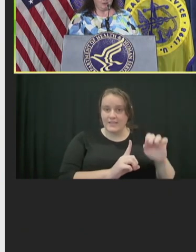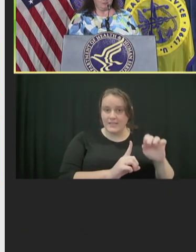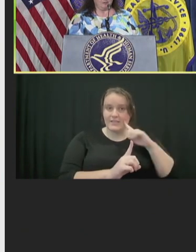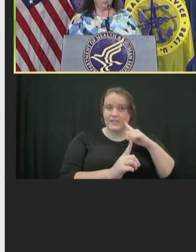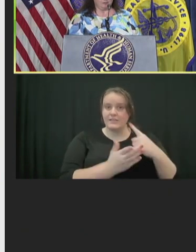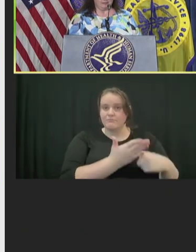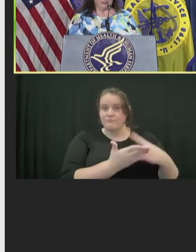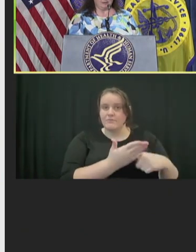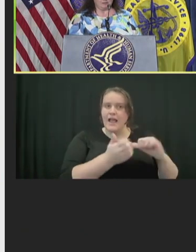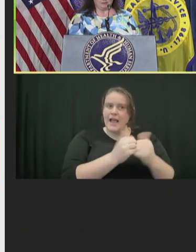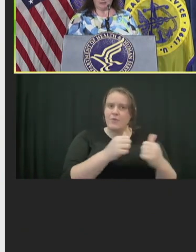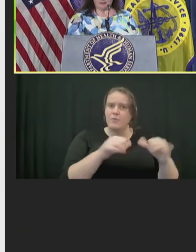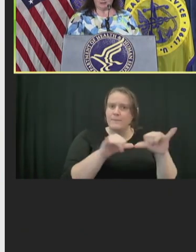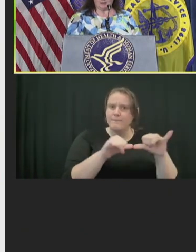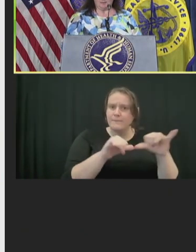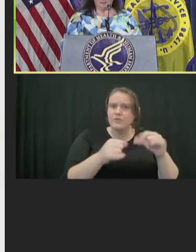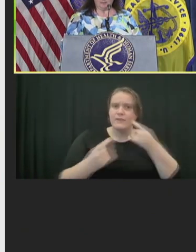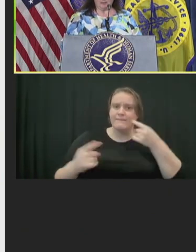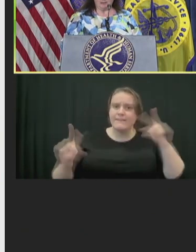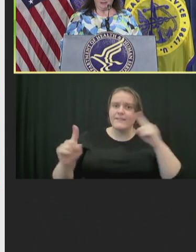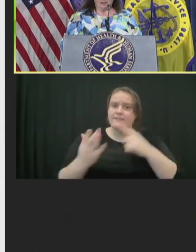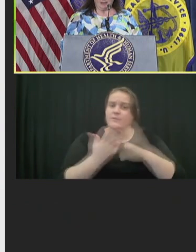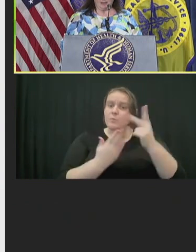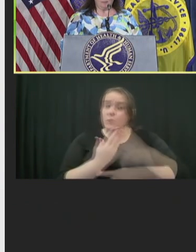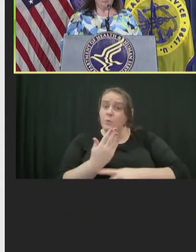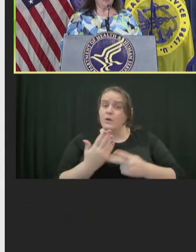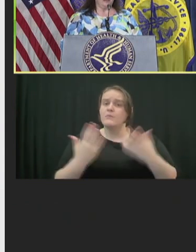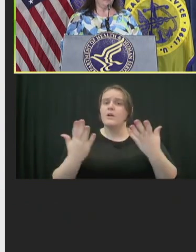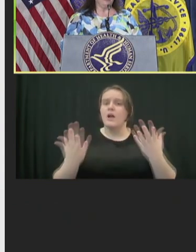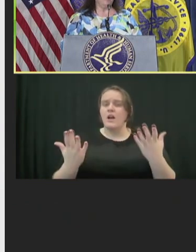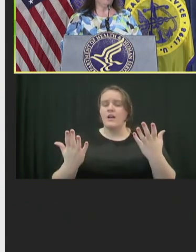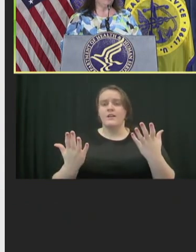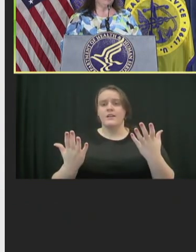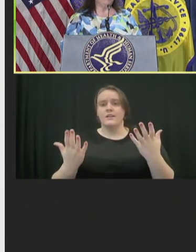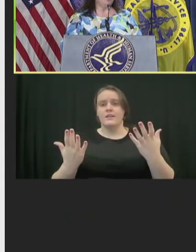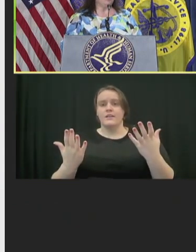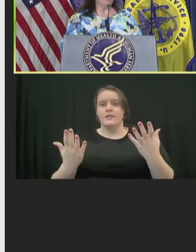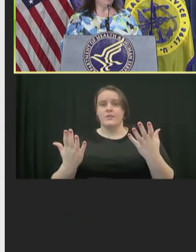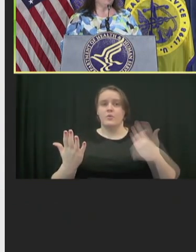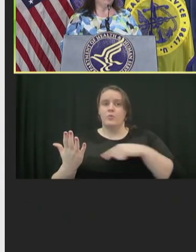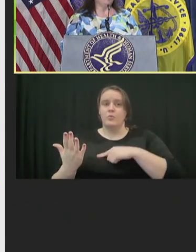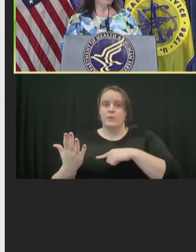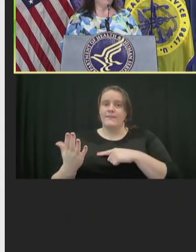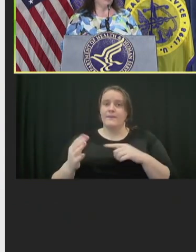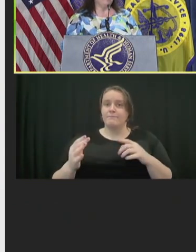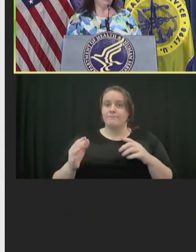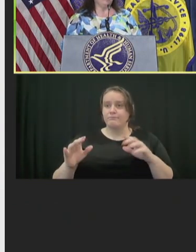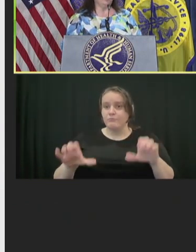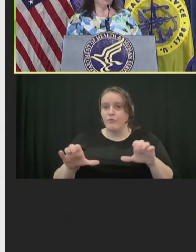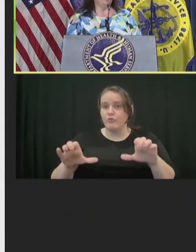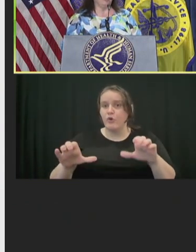we've really only have had performance measurement tools because we have not been able to do a proper